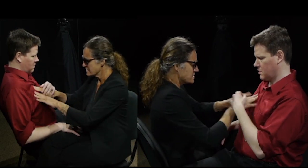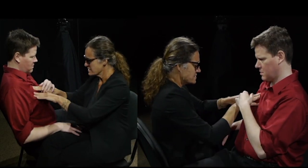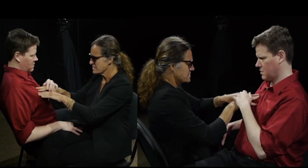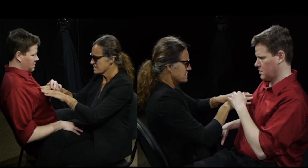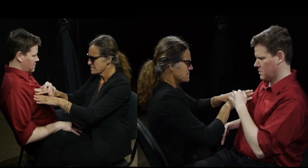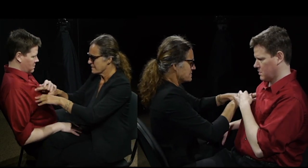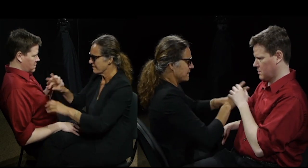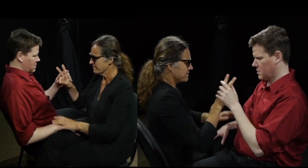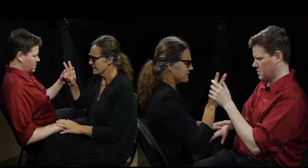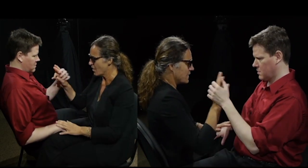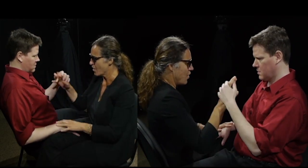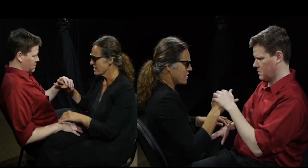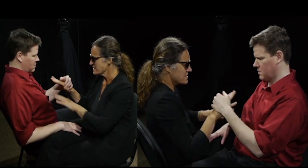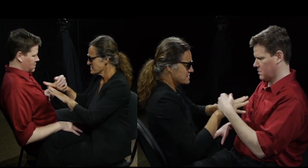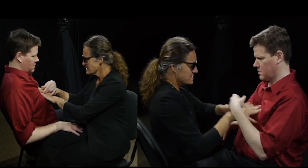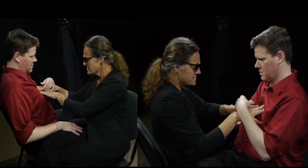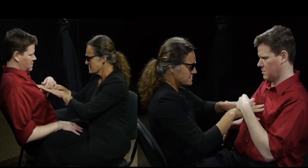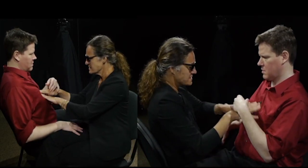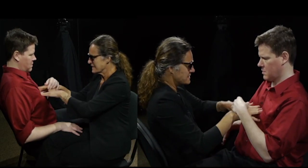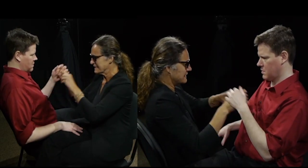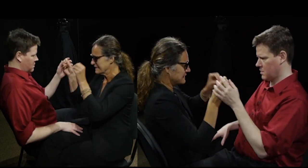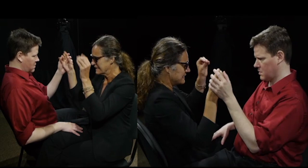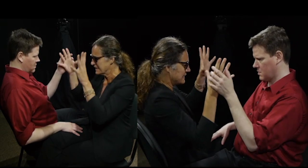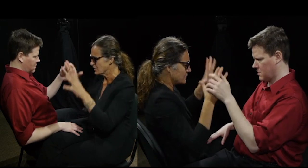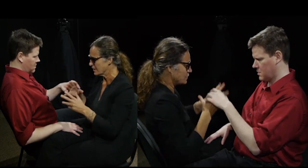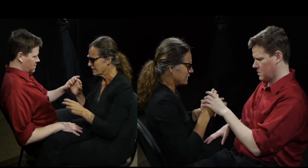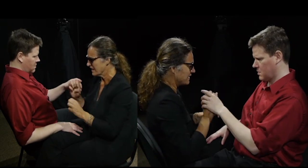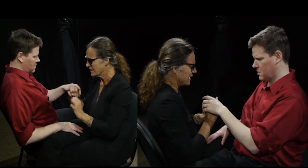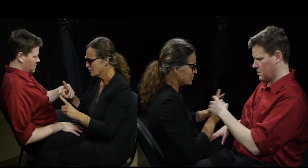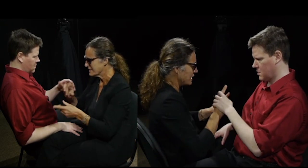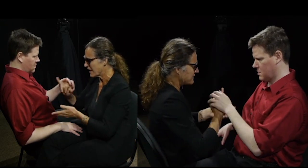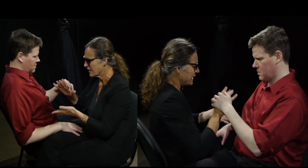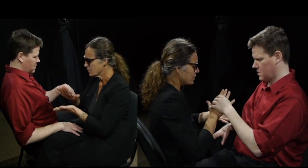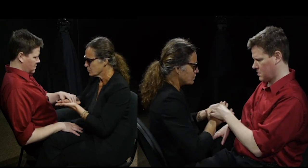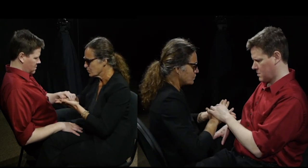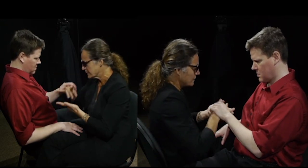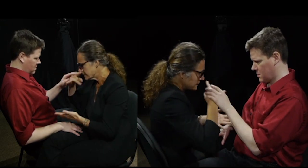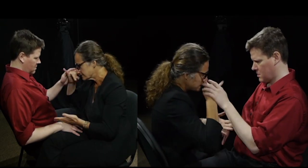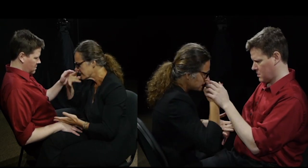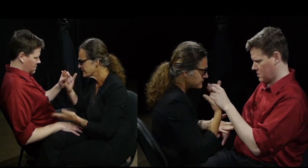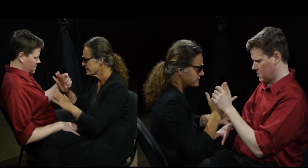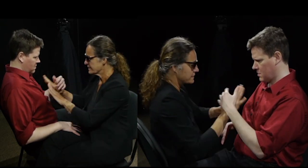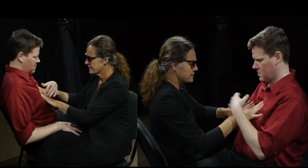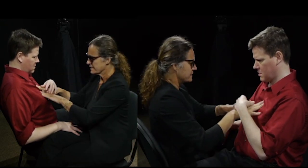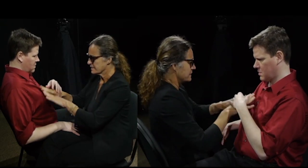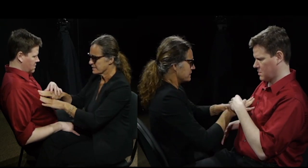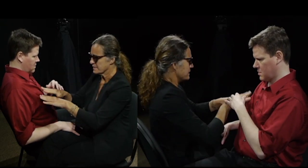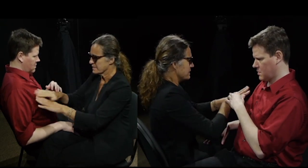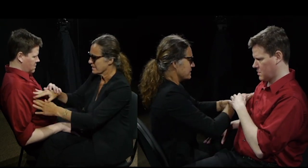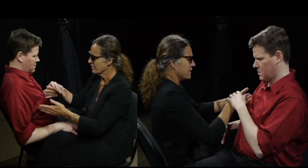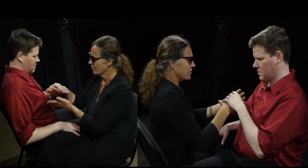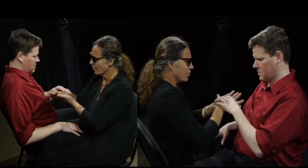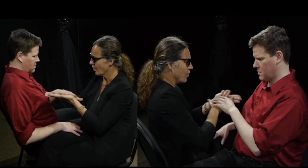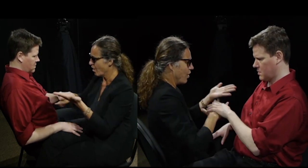DeafBlind people were not finding a sense of agency and autonomy. Being stranded in air space meant being stranded in other ways as well within systems